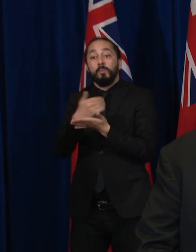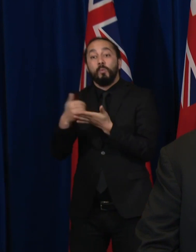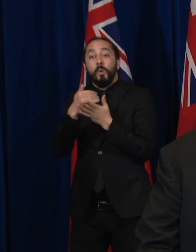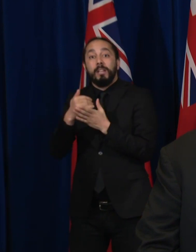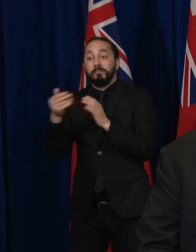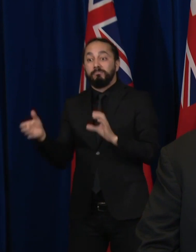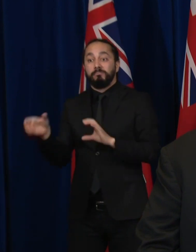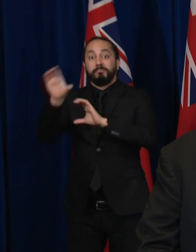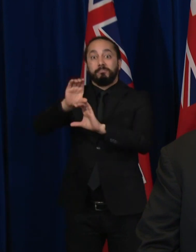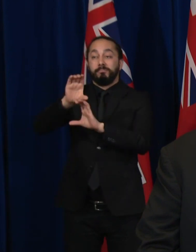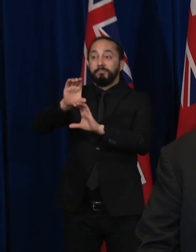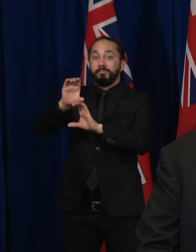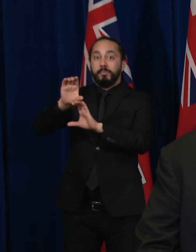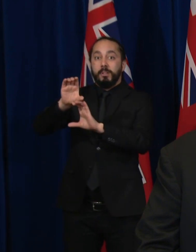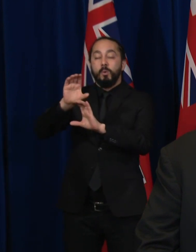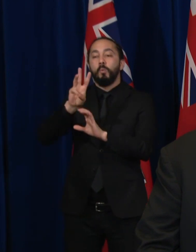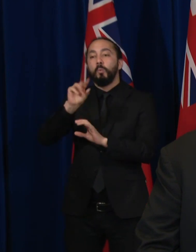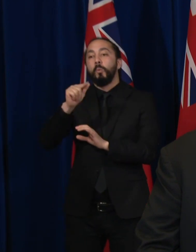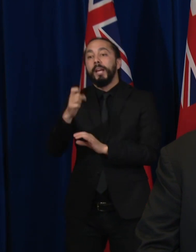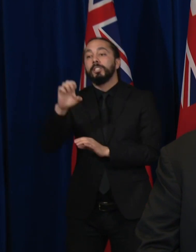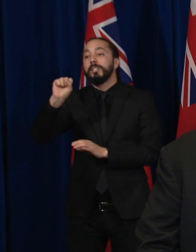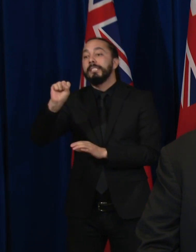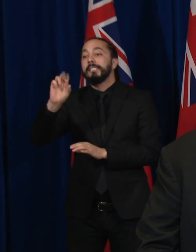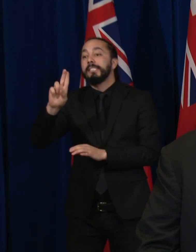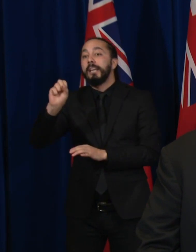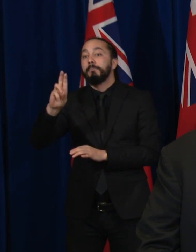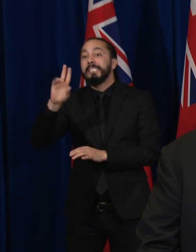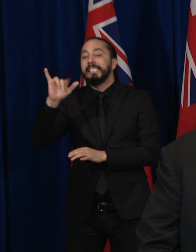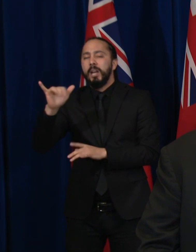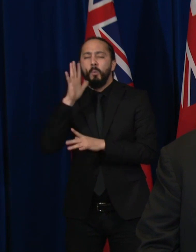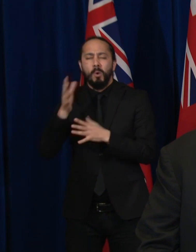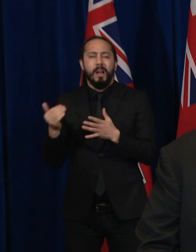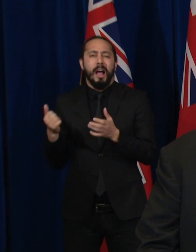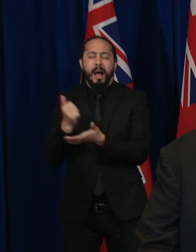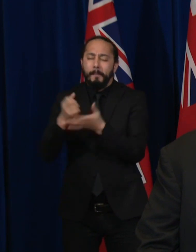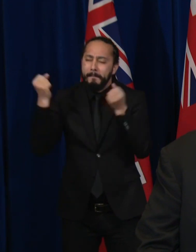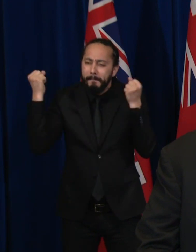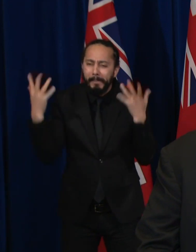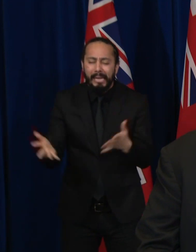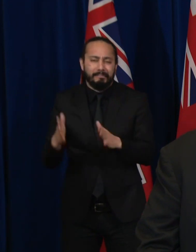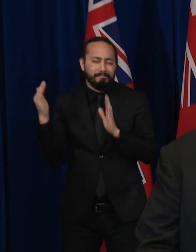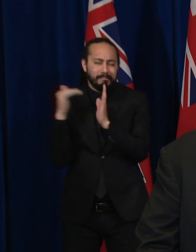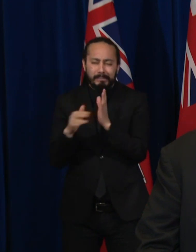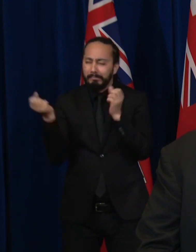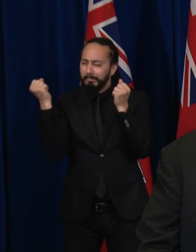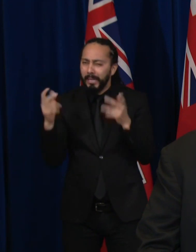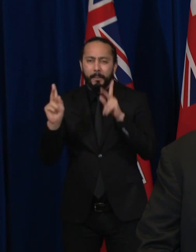That, from these honored dead we take increased devotion to through this crisis. Because if we support that cause for which they here, our businesses and if we protect our